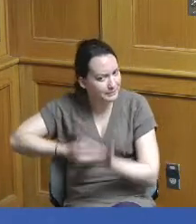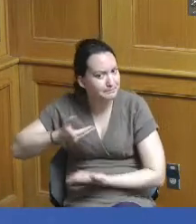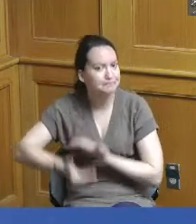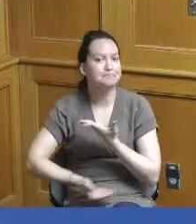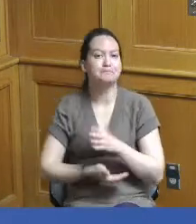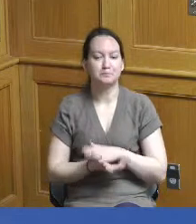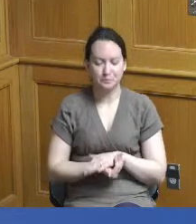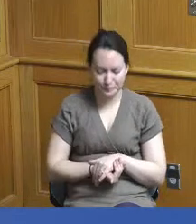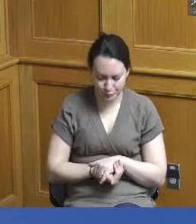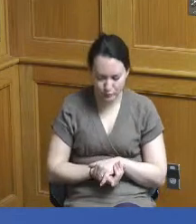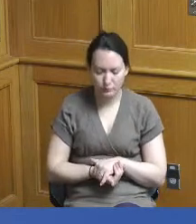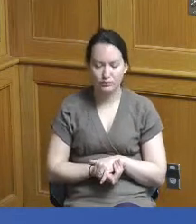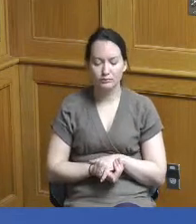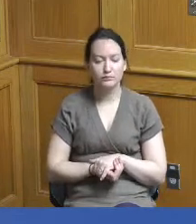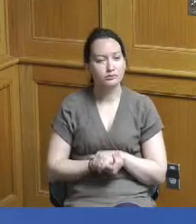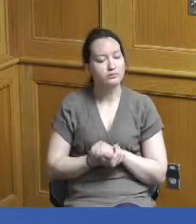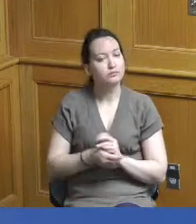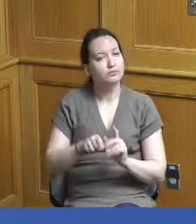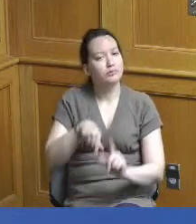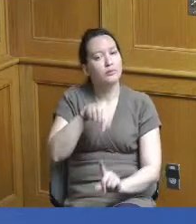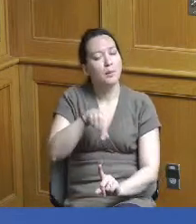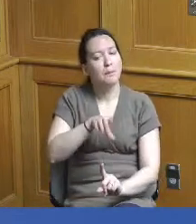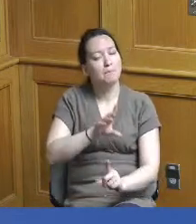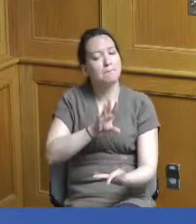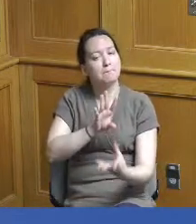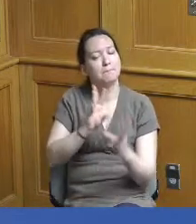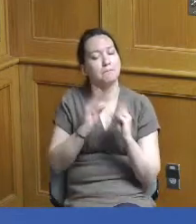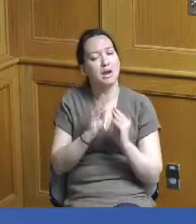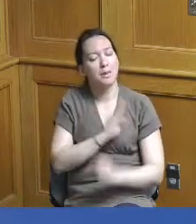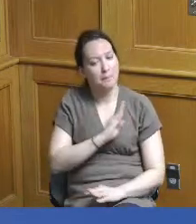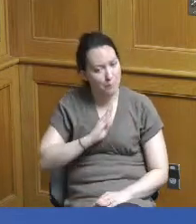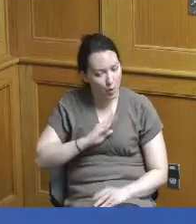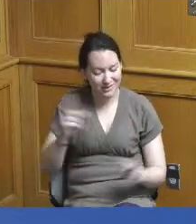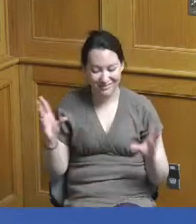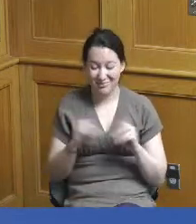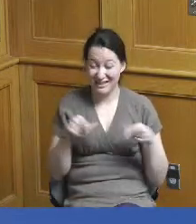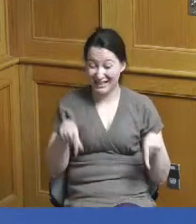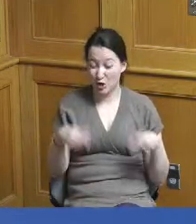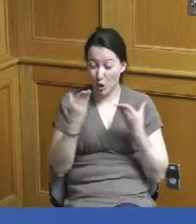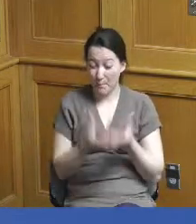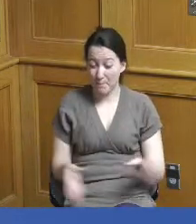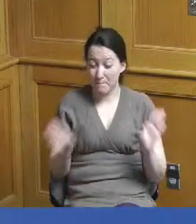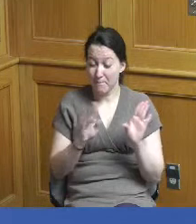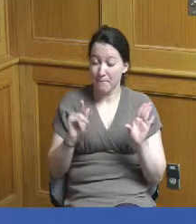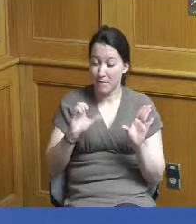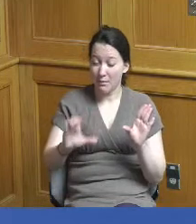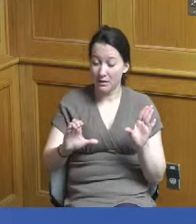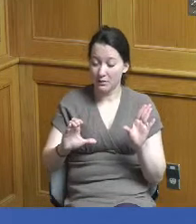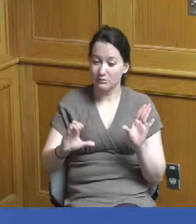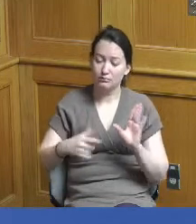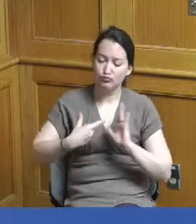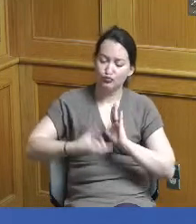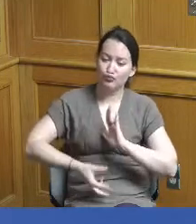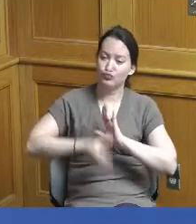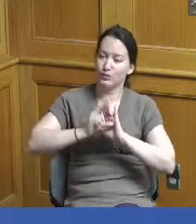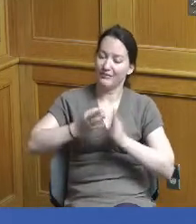and ultimately though to meet with the Board and then to meet back here in public session to review the financing plan and hear those questions